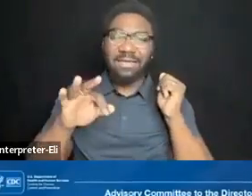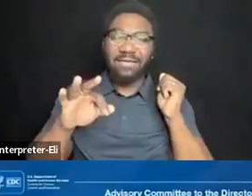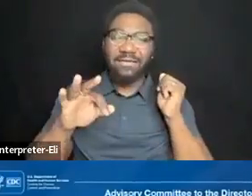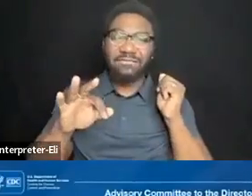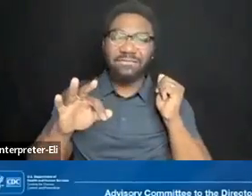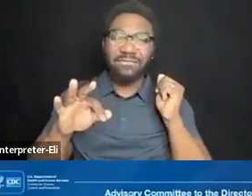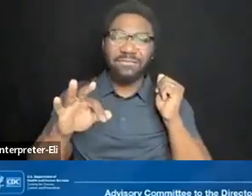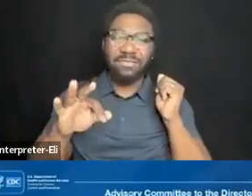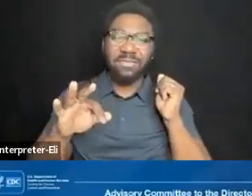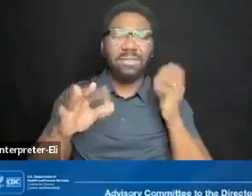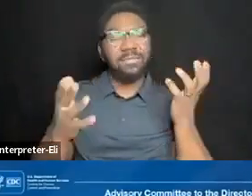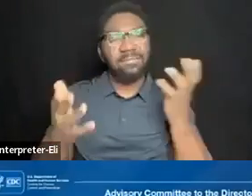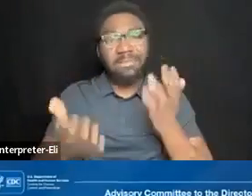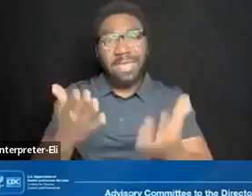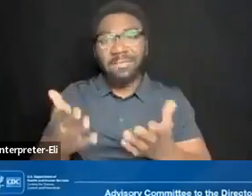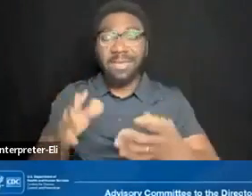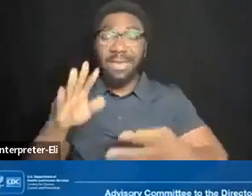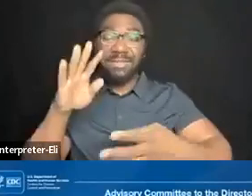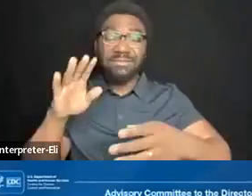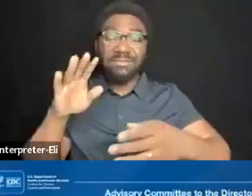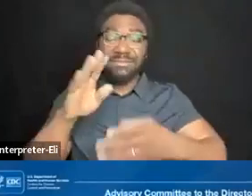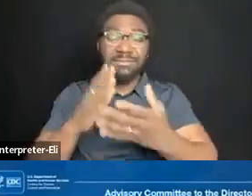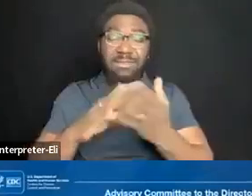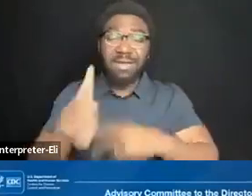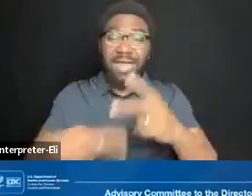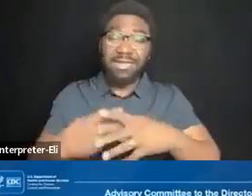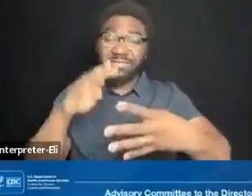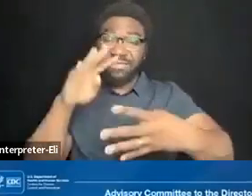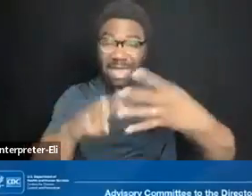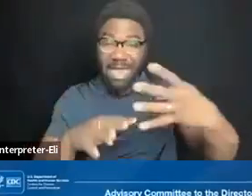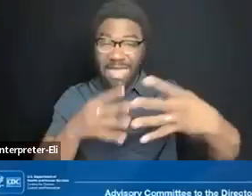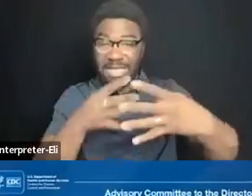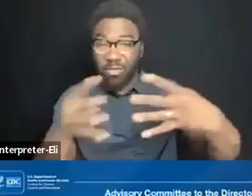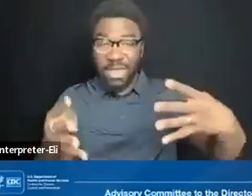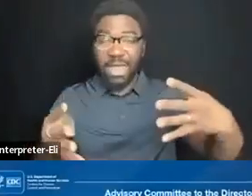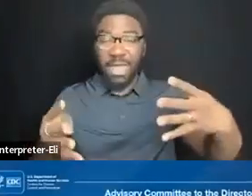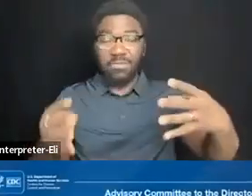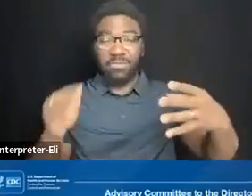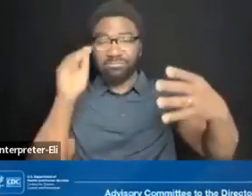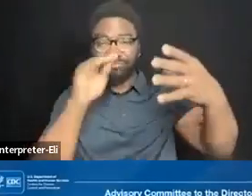I mean, maybe in a diagram or something, you know, these changes that you have already made,